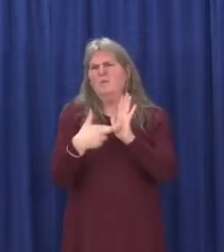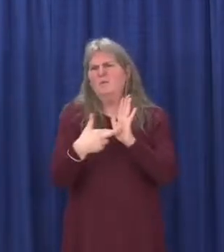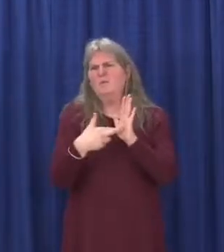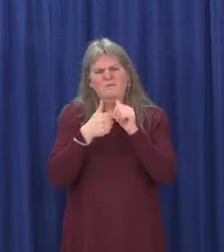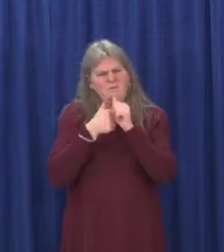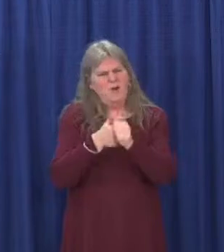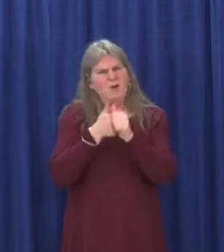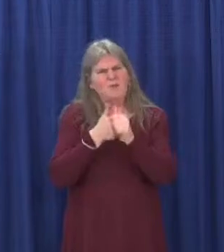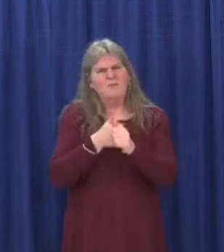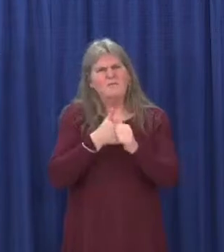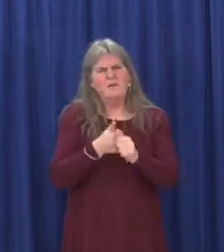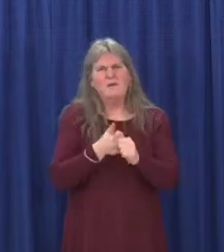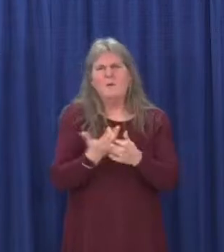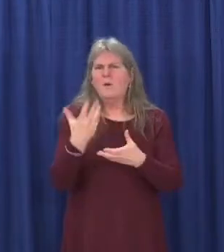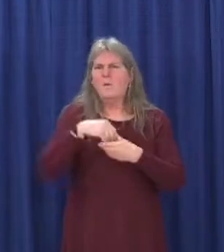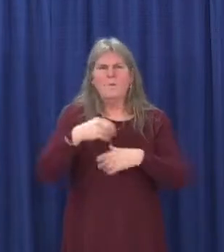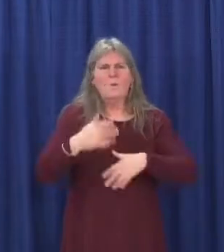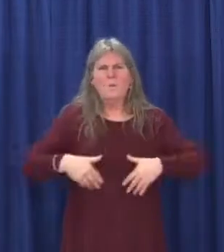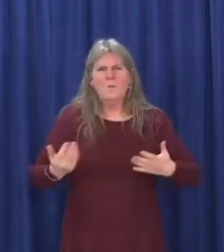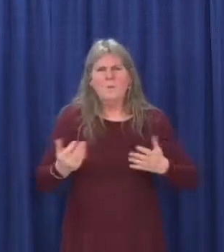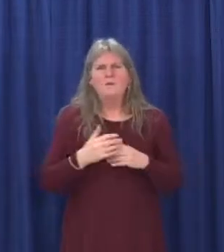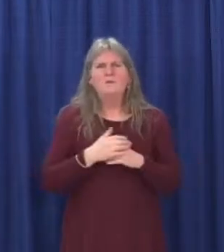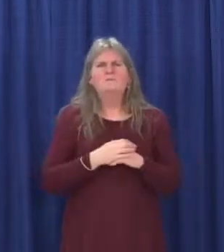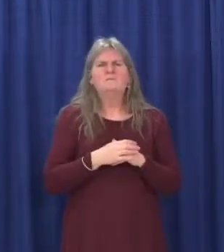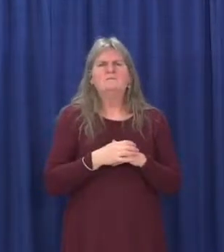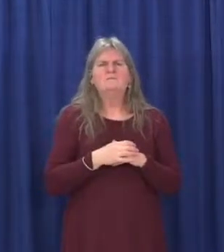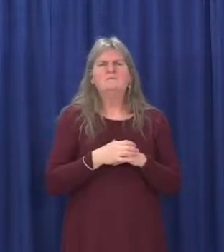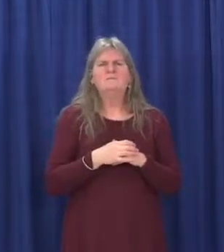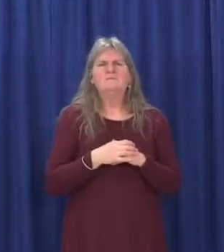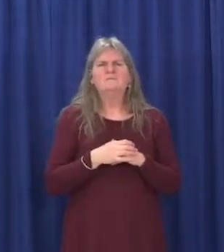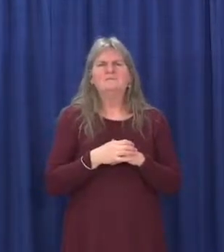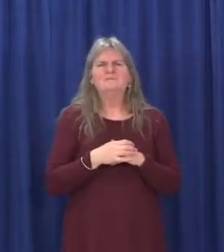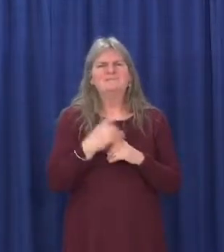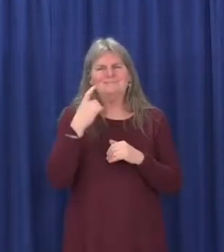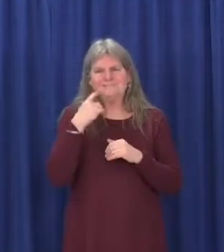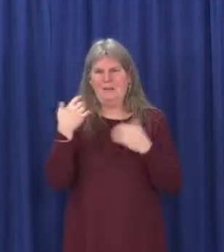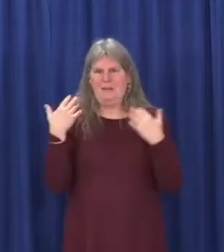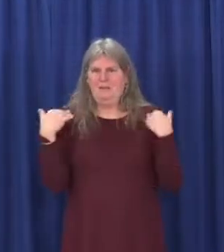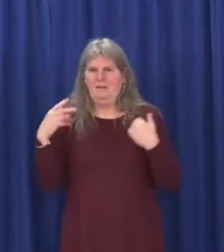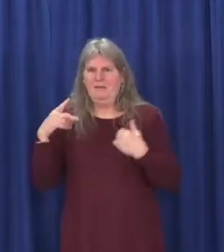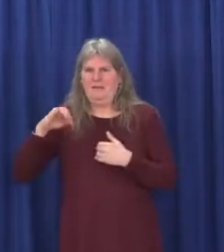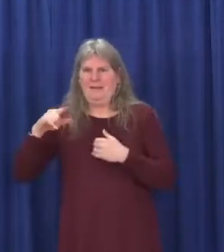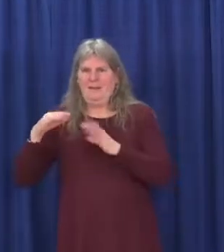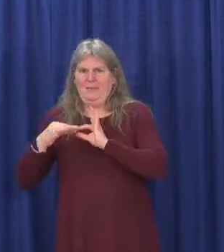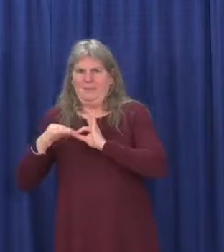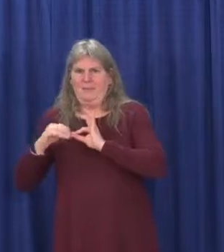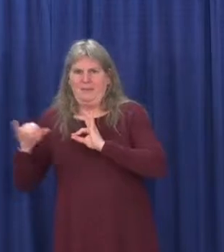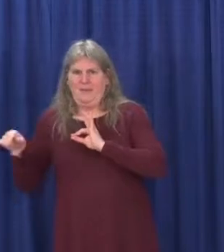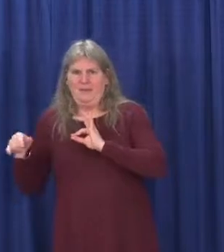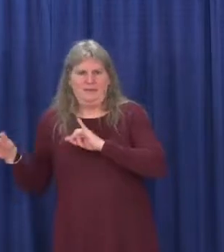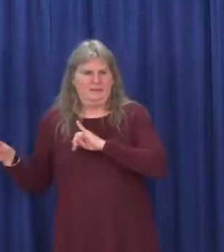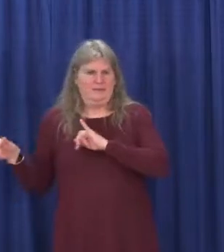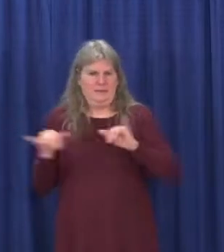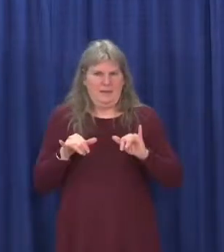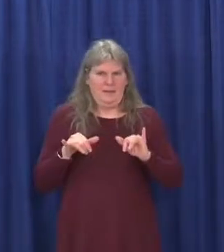These include the rules that Minister Pillai just outlined and limit your contacts when